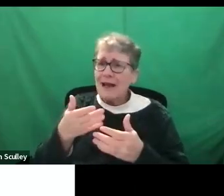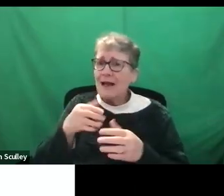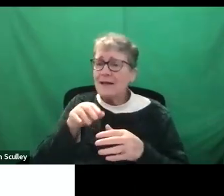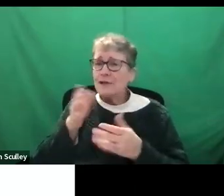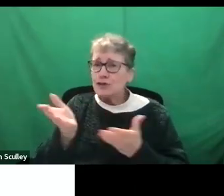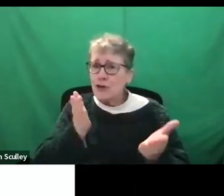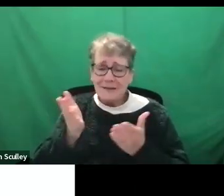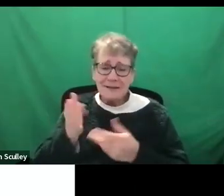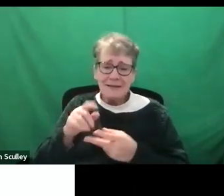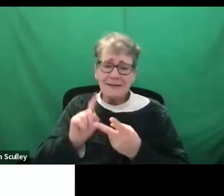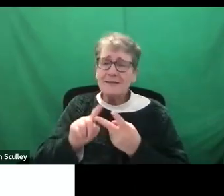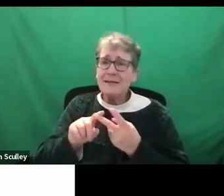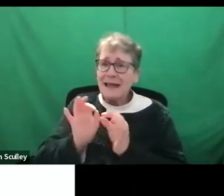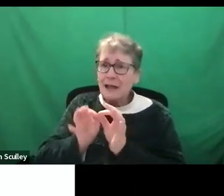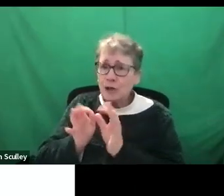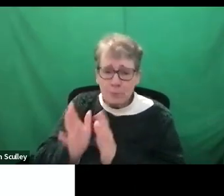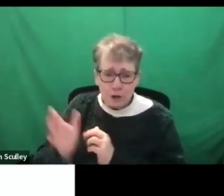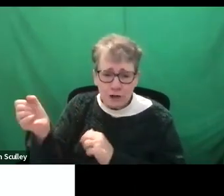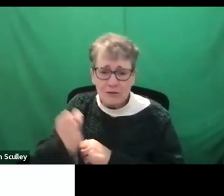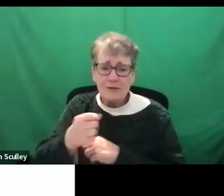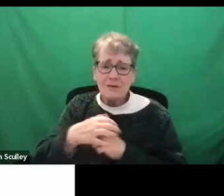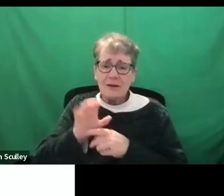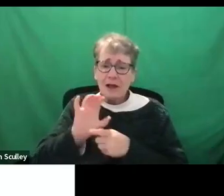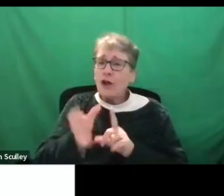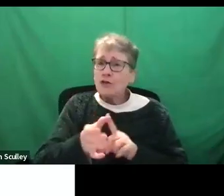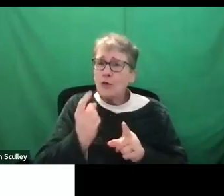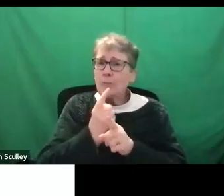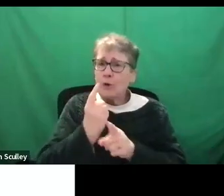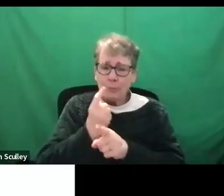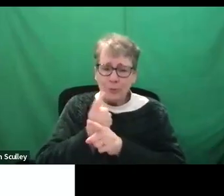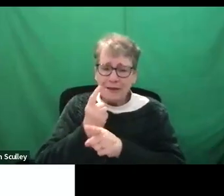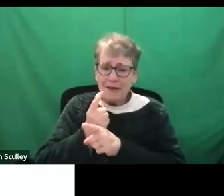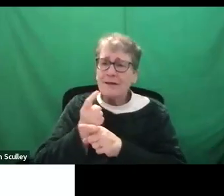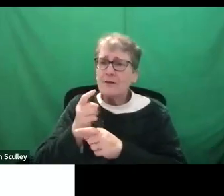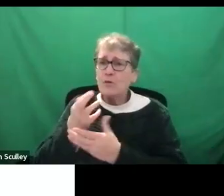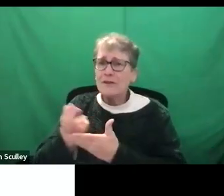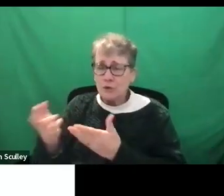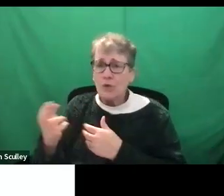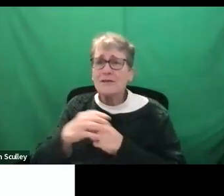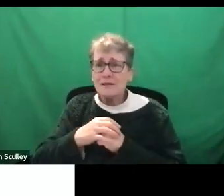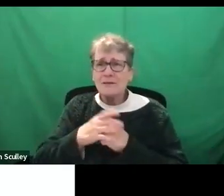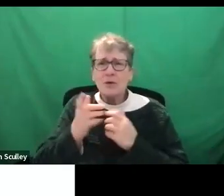We are all on the same playing field and making sure that we are providing interpreters